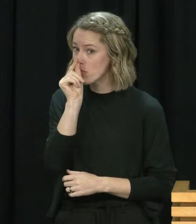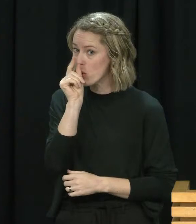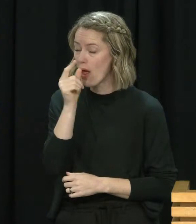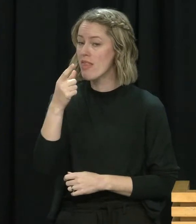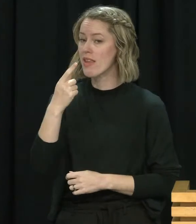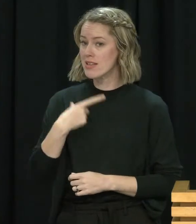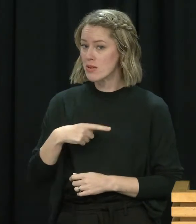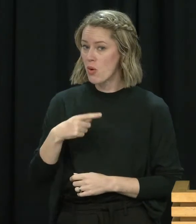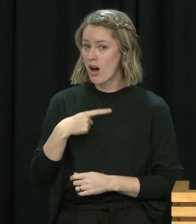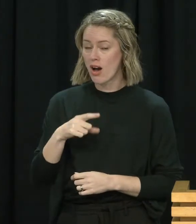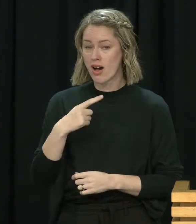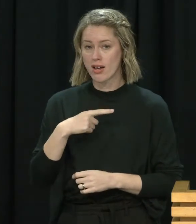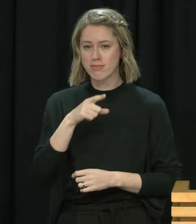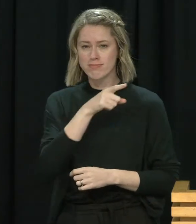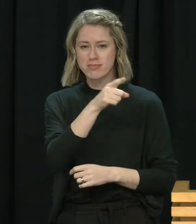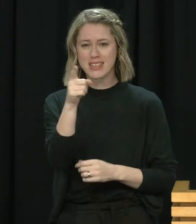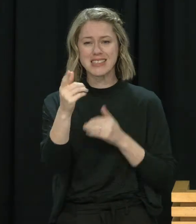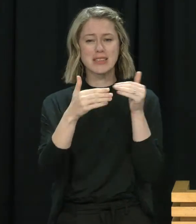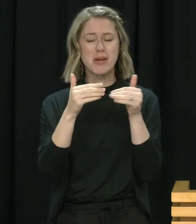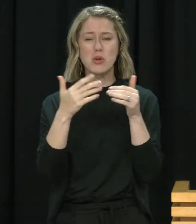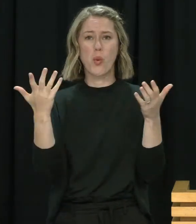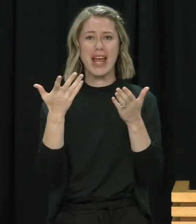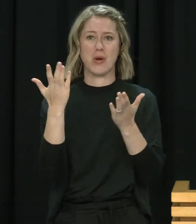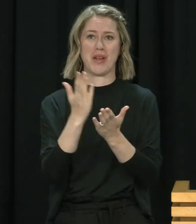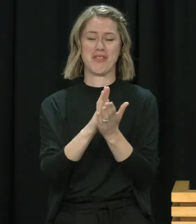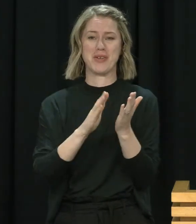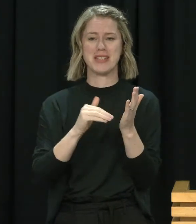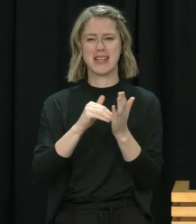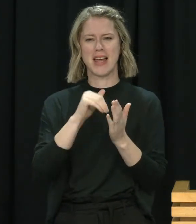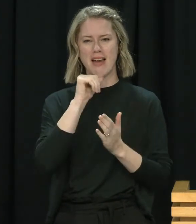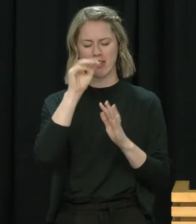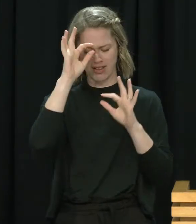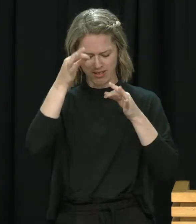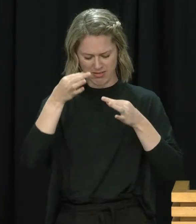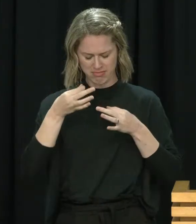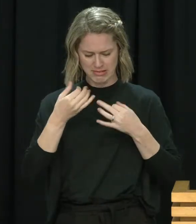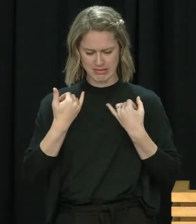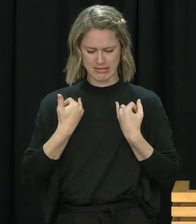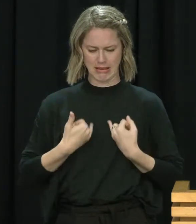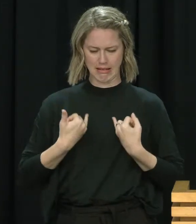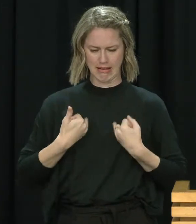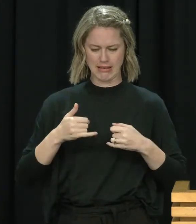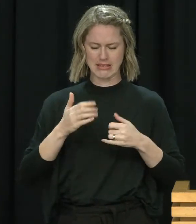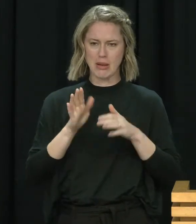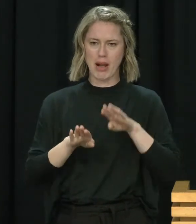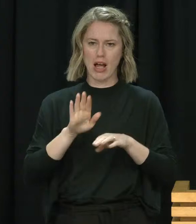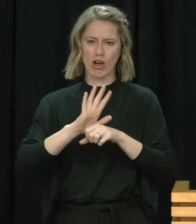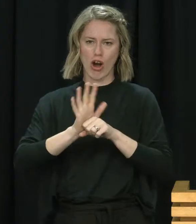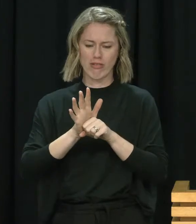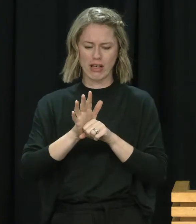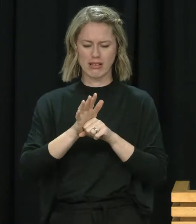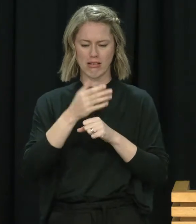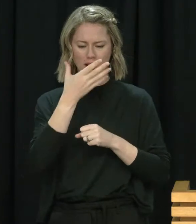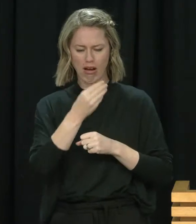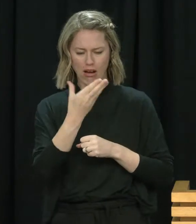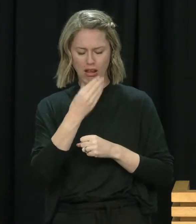that they have no idea of that, which is why we say to everybody, please wherever you